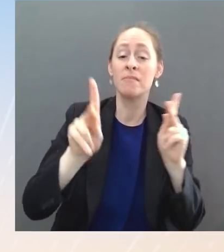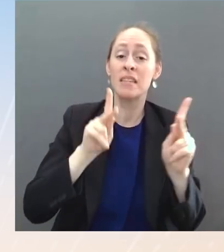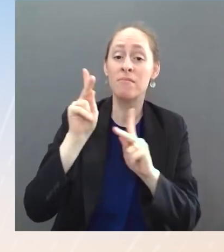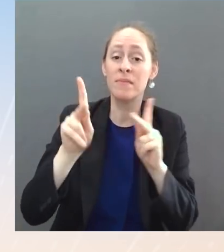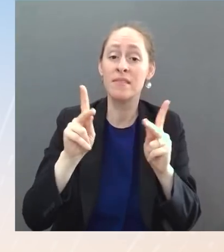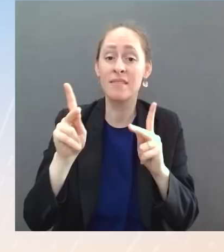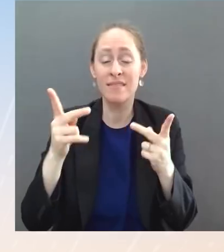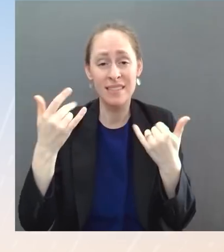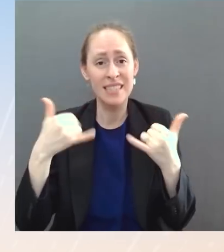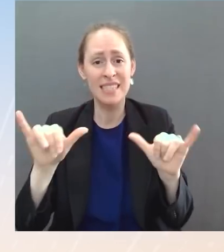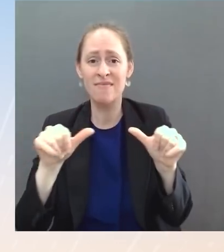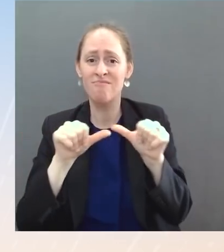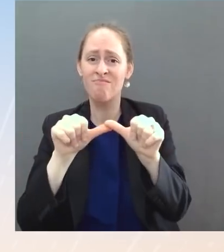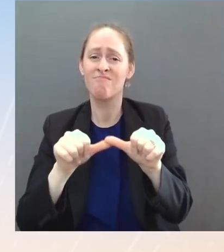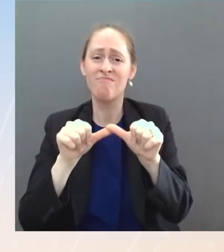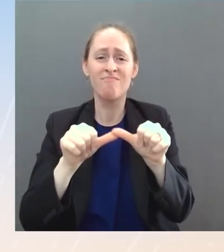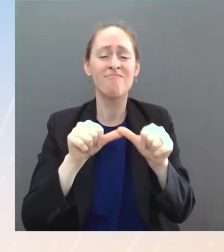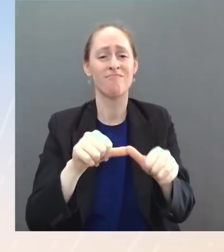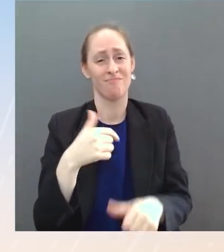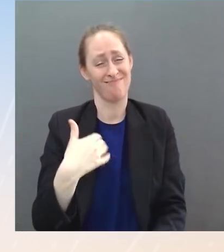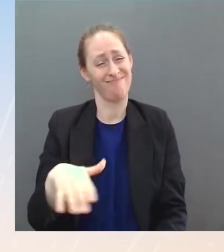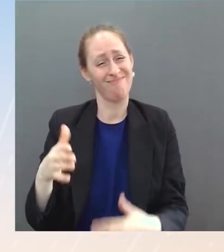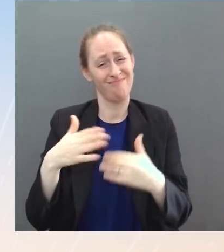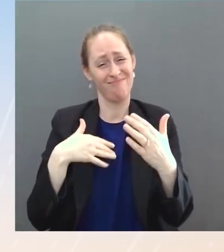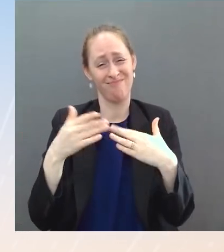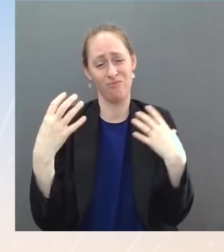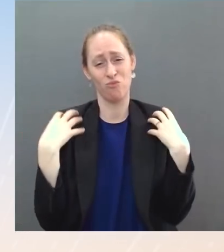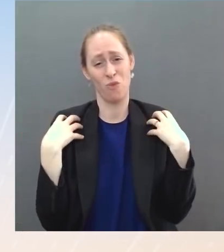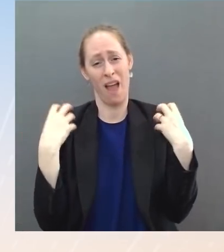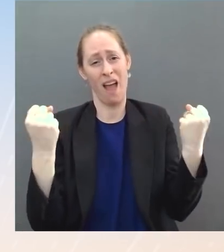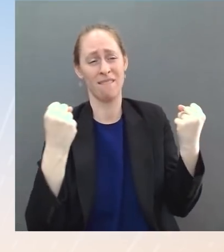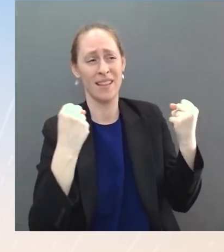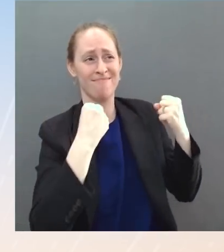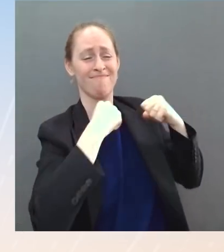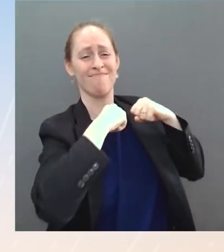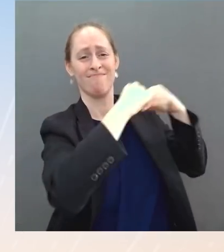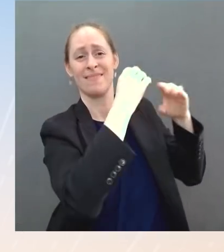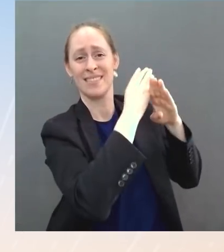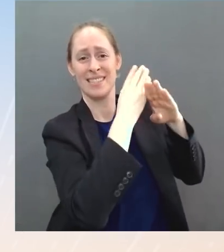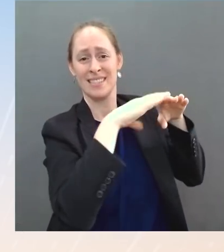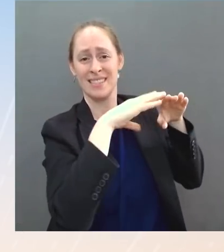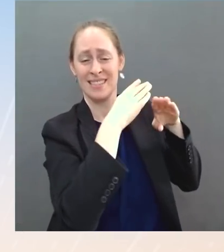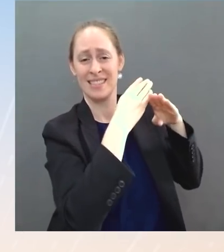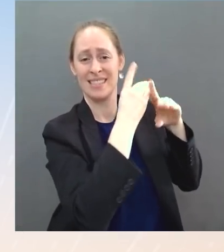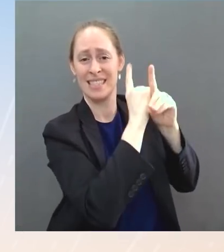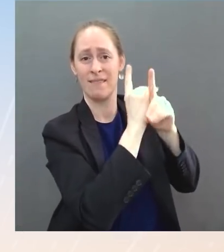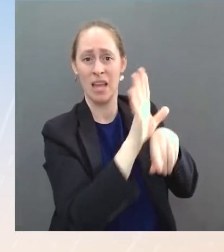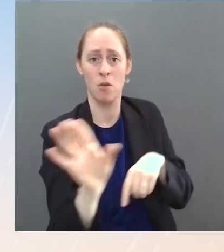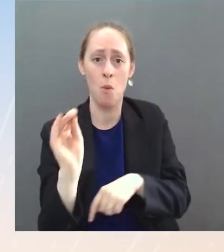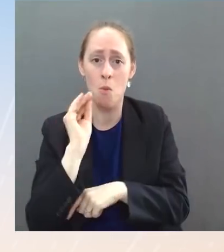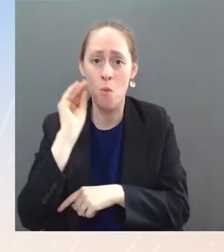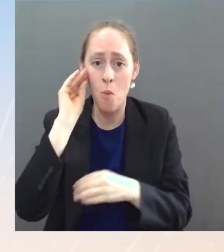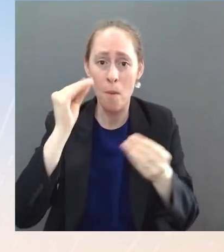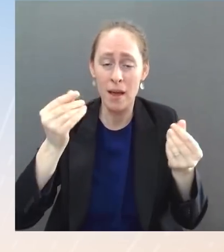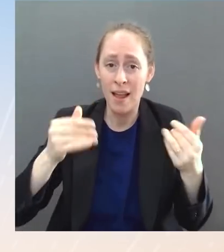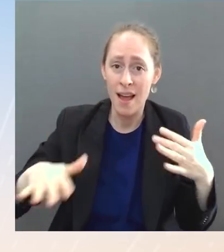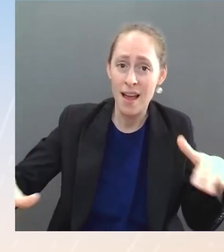And third, the United States will stand by them for as long as it takes. Russia has tried to subjugate the whole of Ukraine,